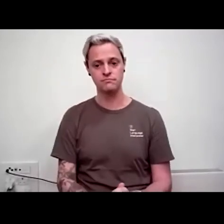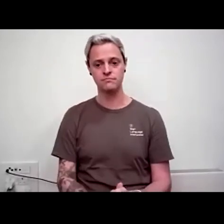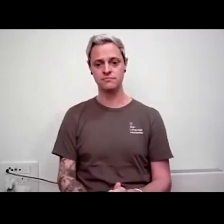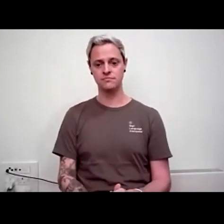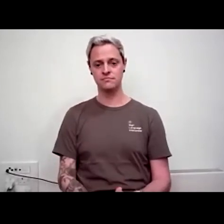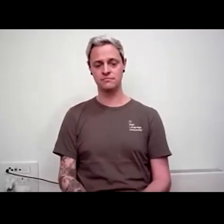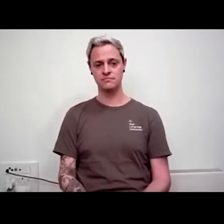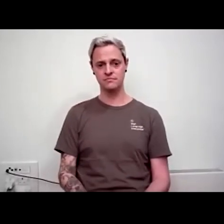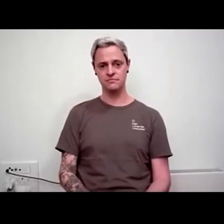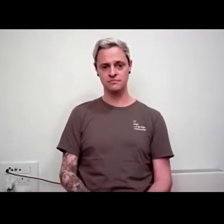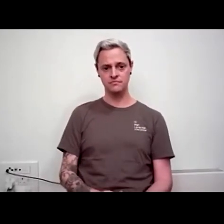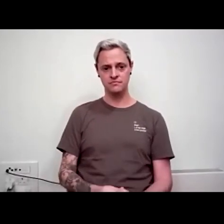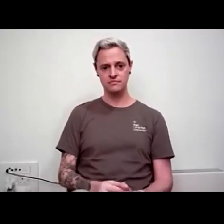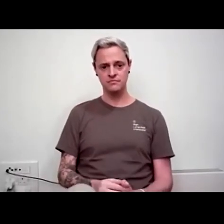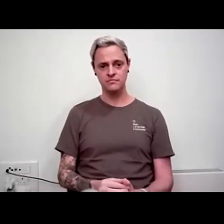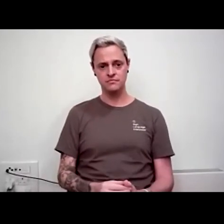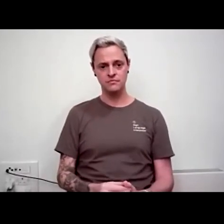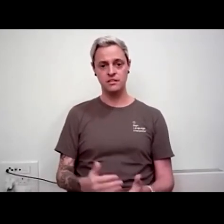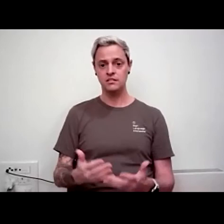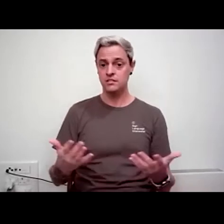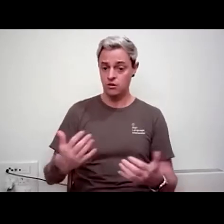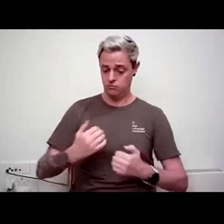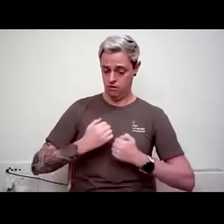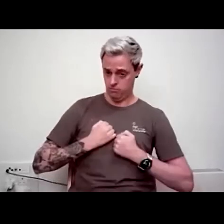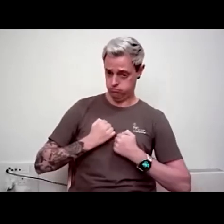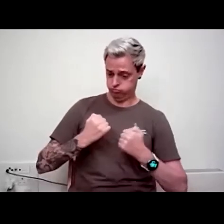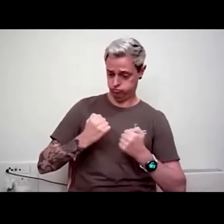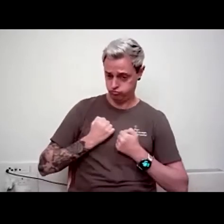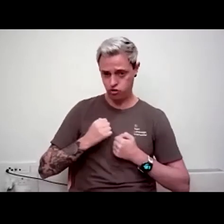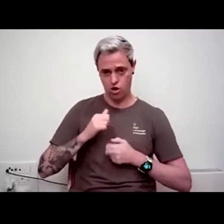Though the construction of self-protective routines and mental habits is a natural reflex of sinners of all stripes,